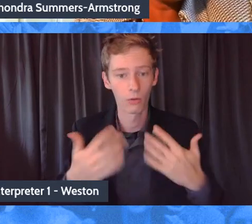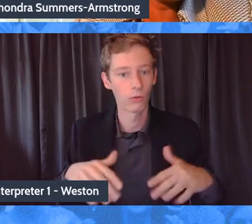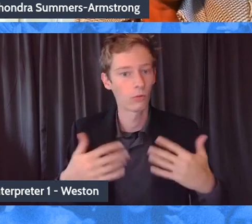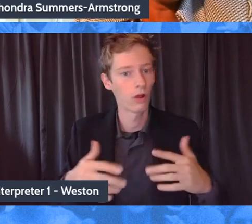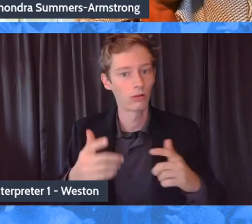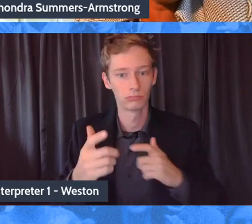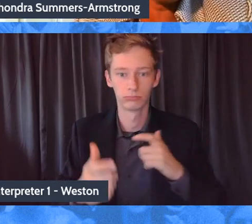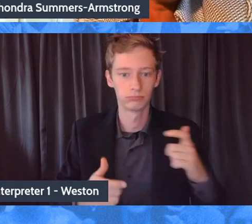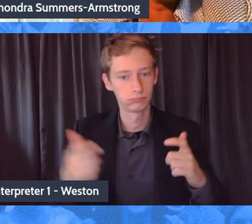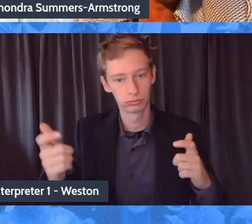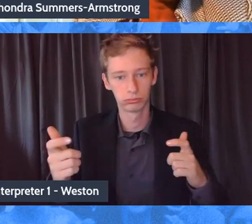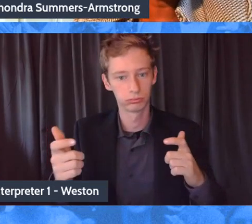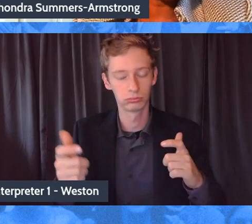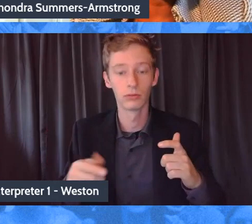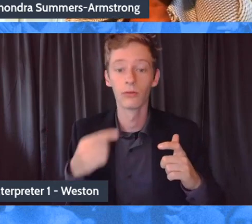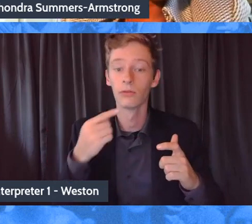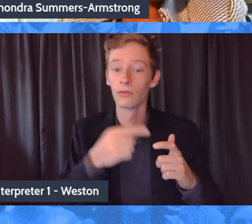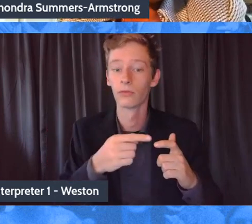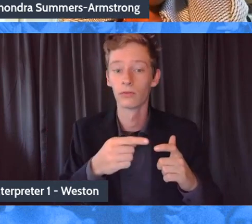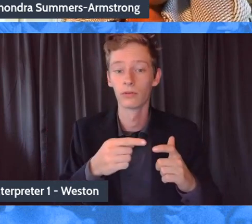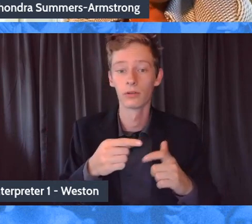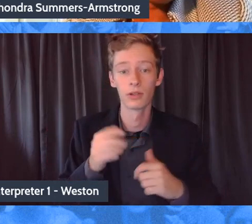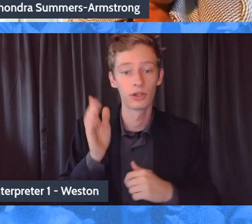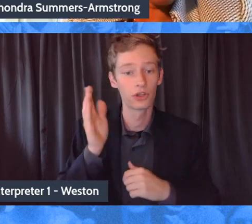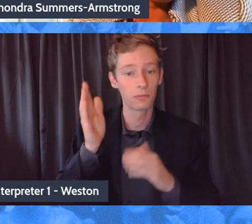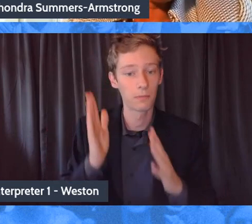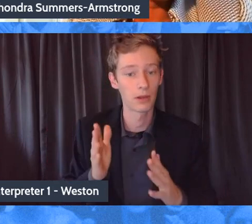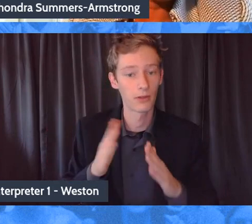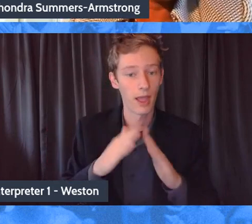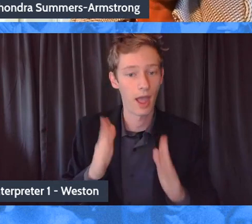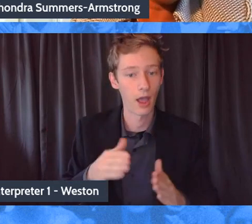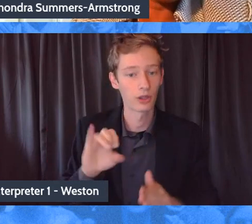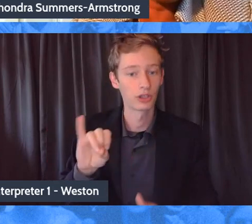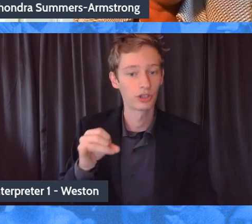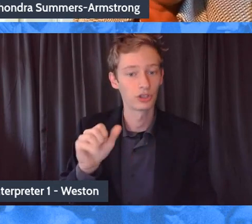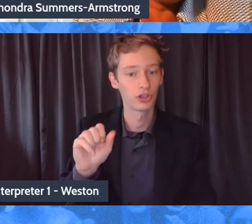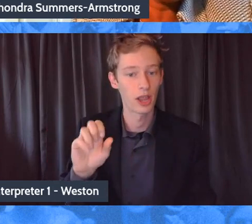speaker of the house, Jason Freisen and our majority leader.